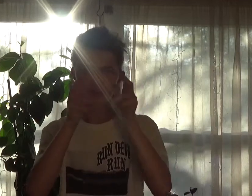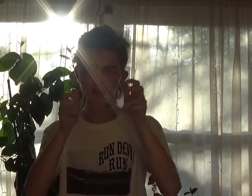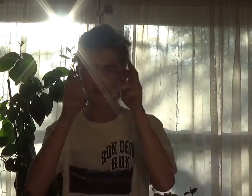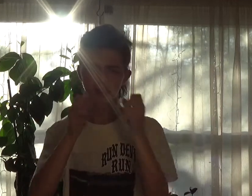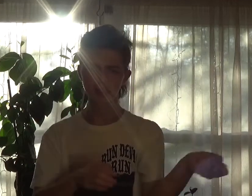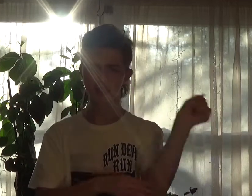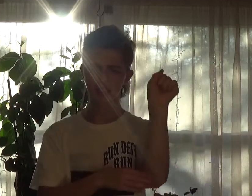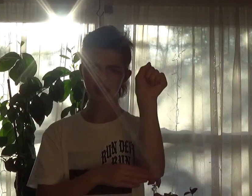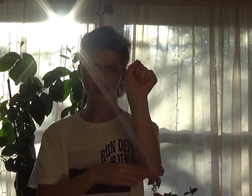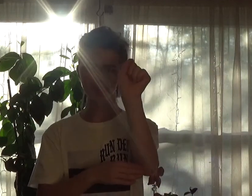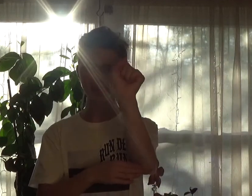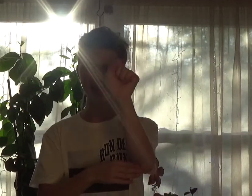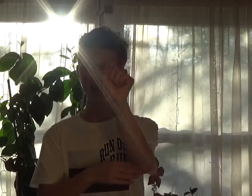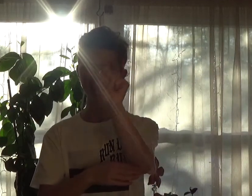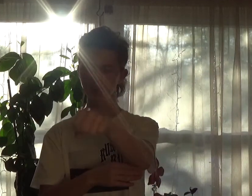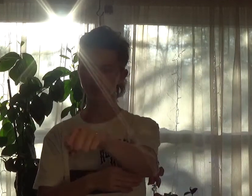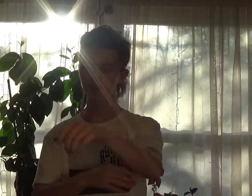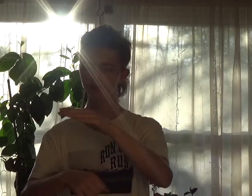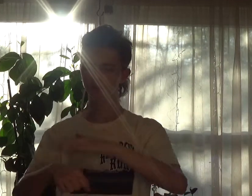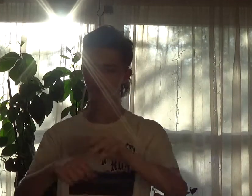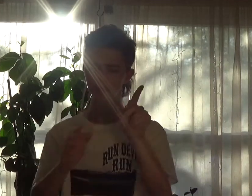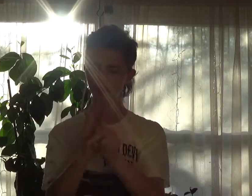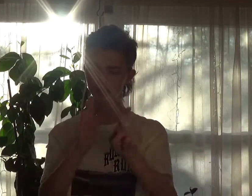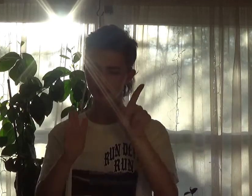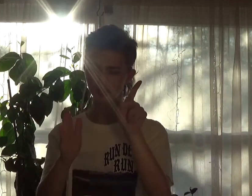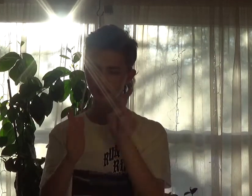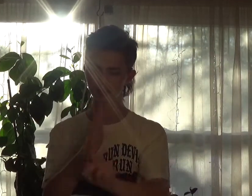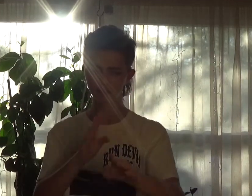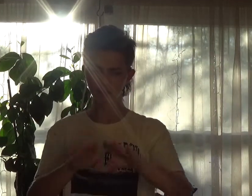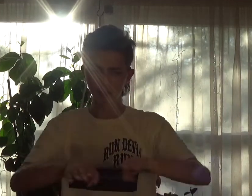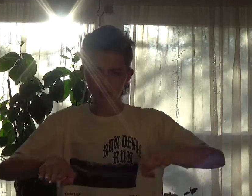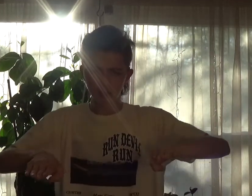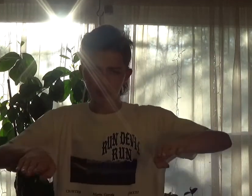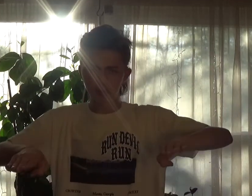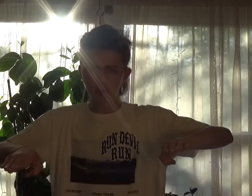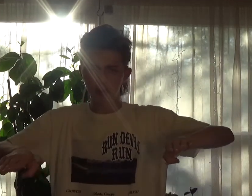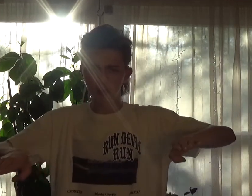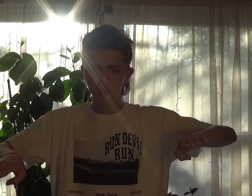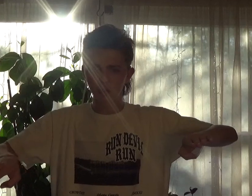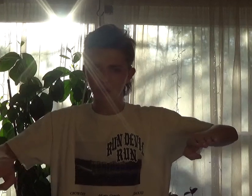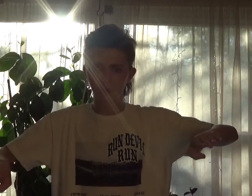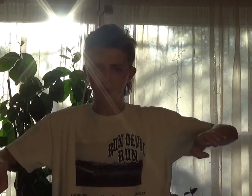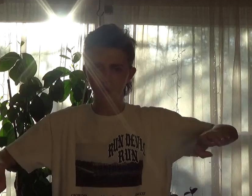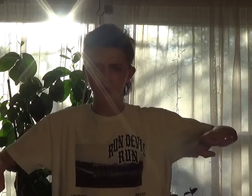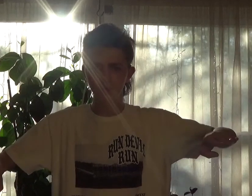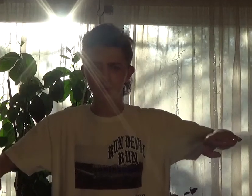The devil went down On the killing floor